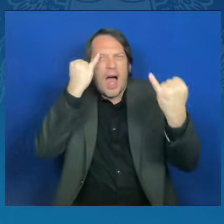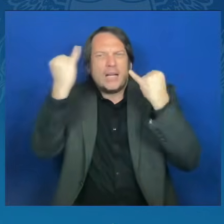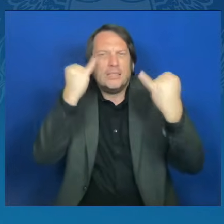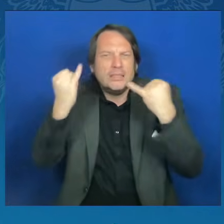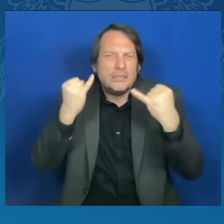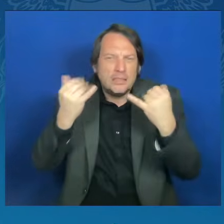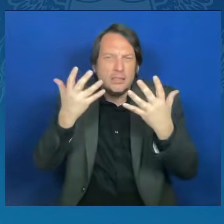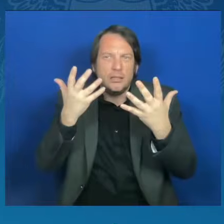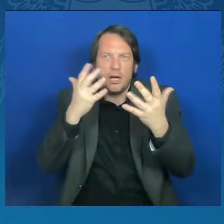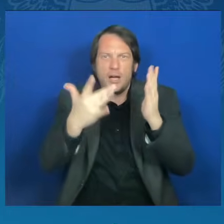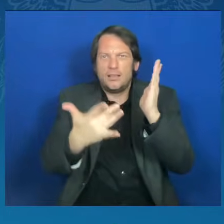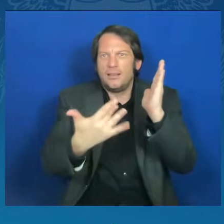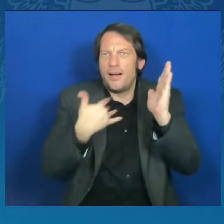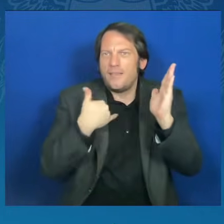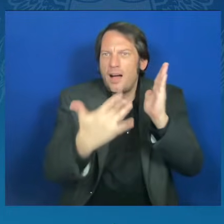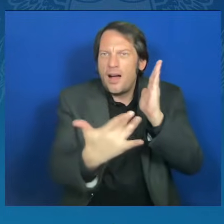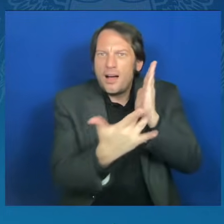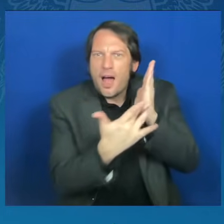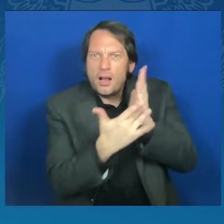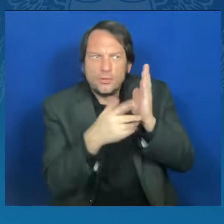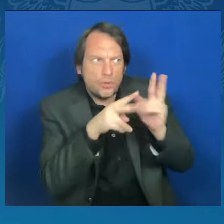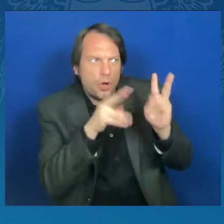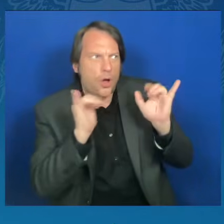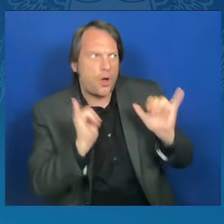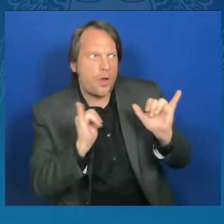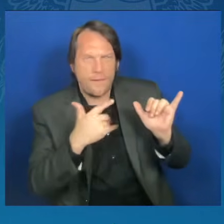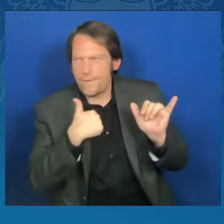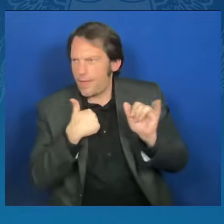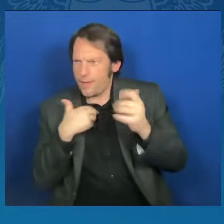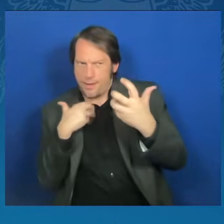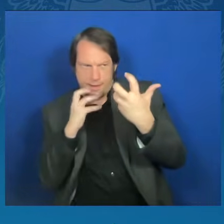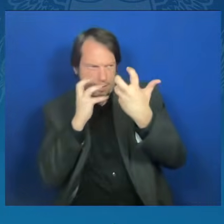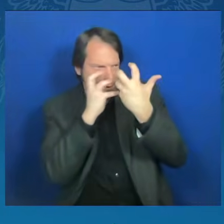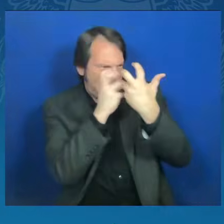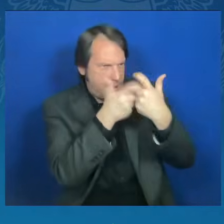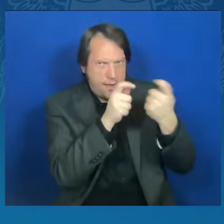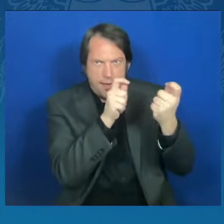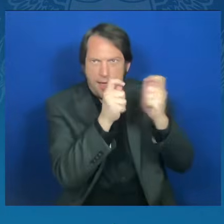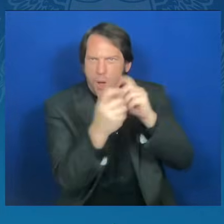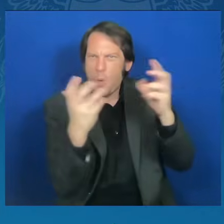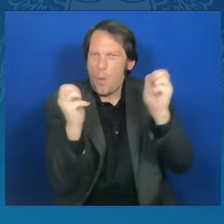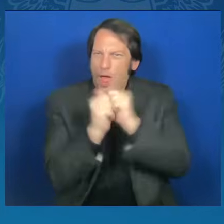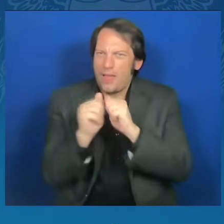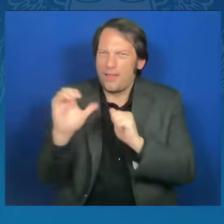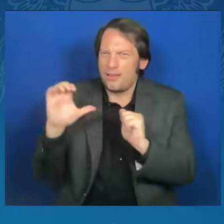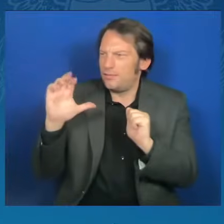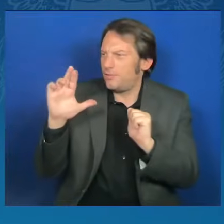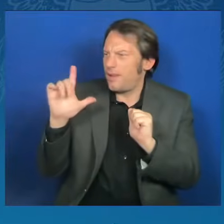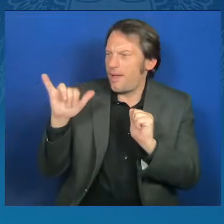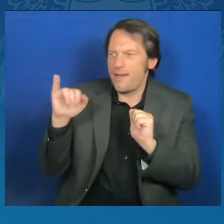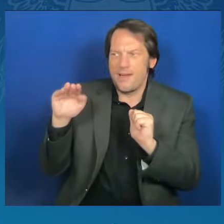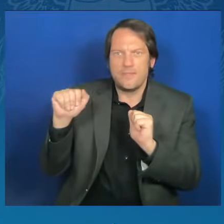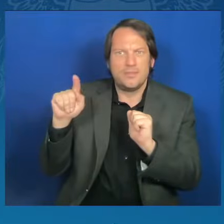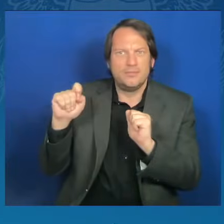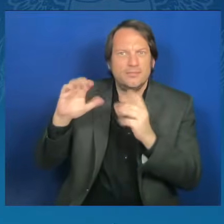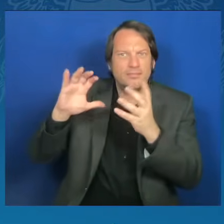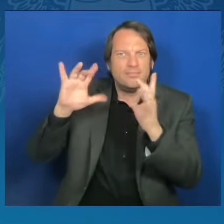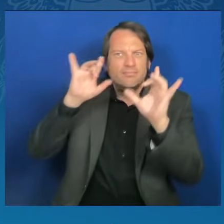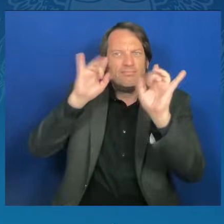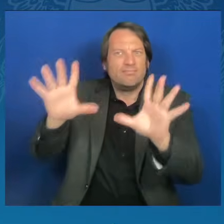and things of that nature; startups. We have, through those $3 billion, also invested hundreds of millions of dollars